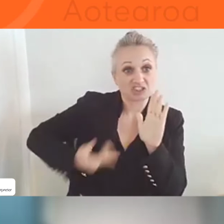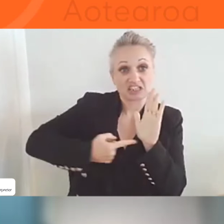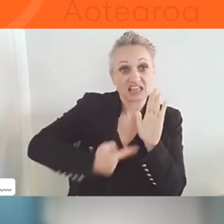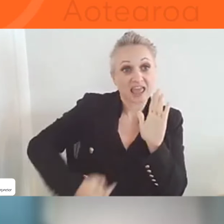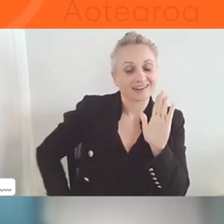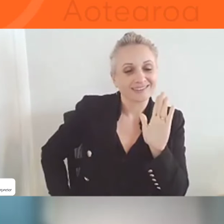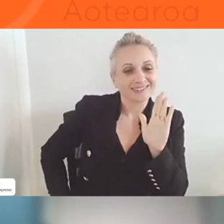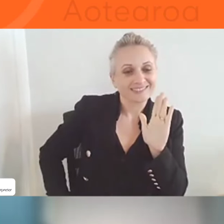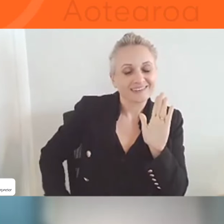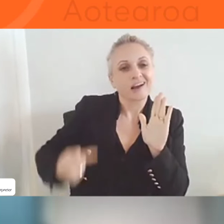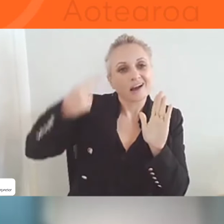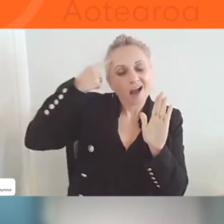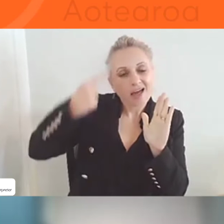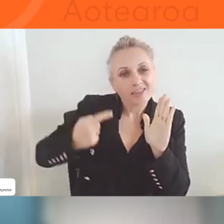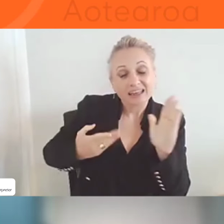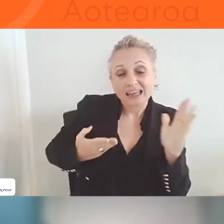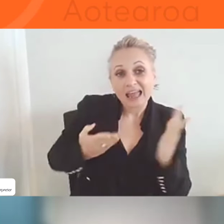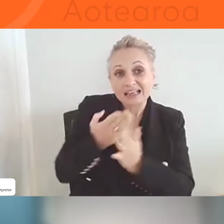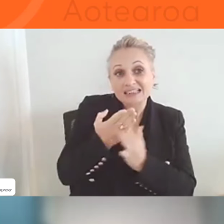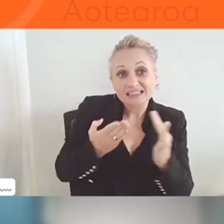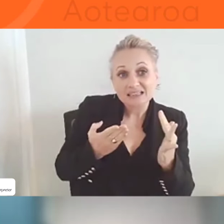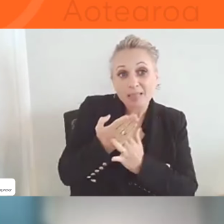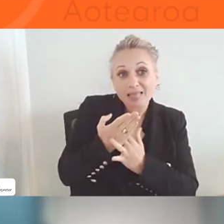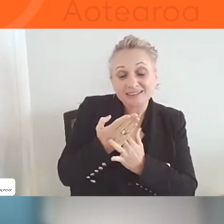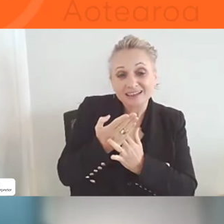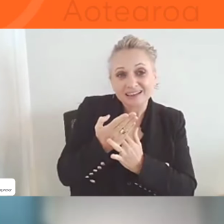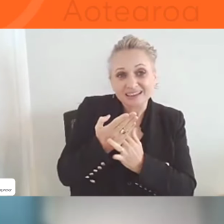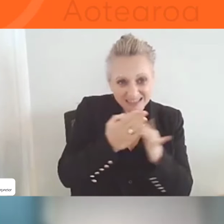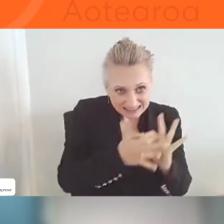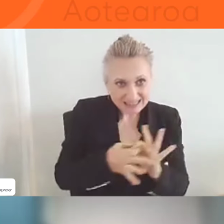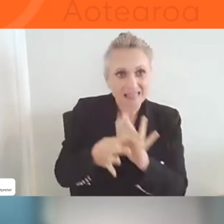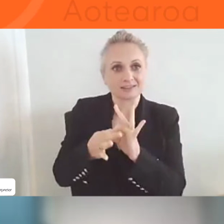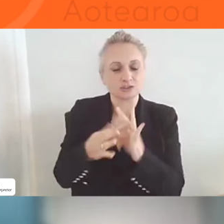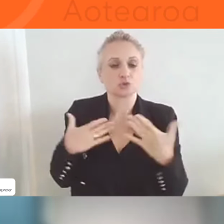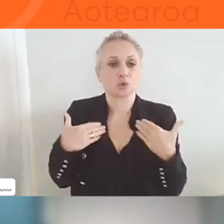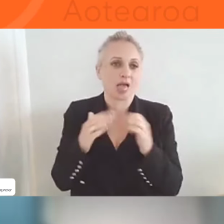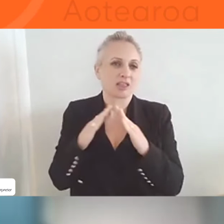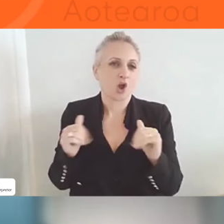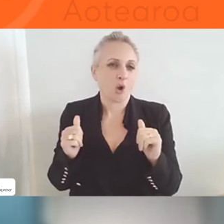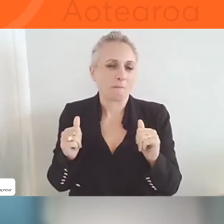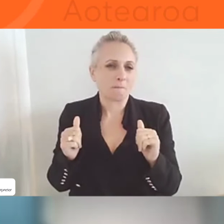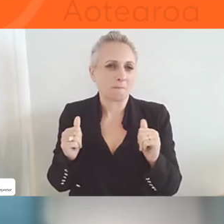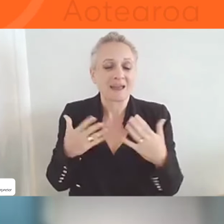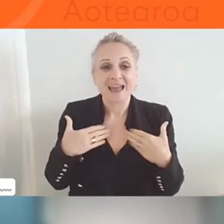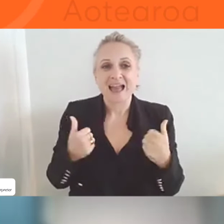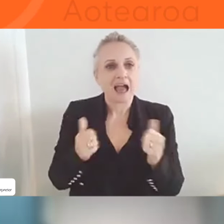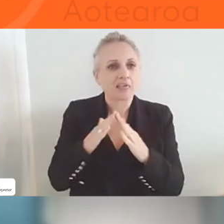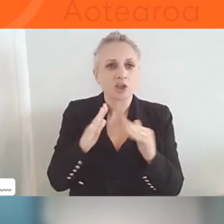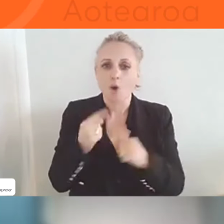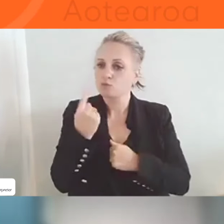accessibility is part of having a healthy home. A healthy home's not just about how warm it is, or the air you breathe, but also